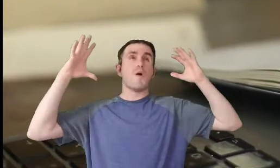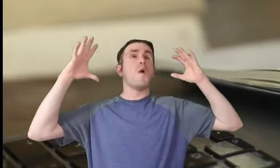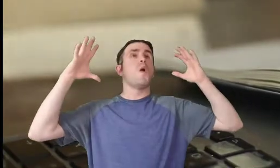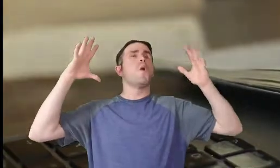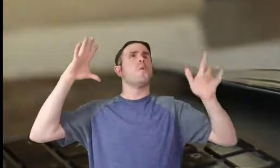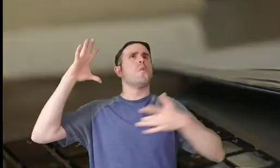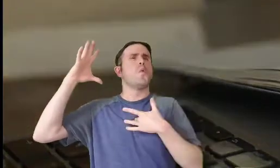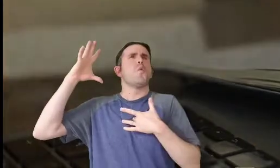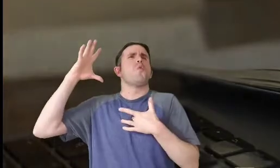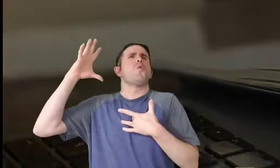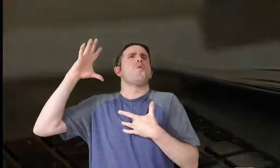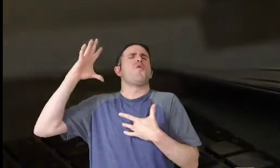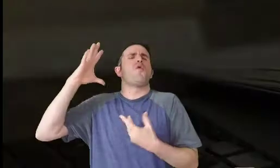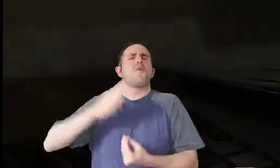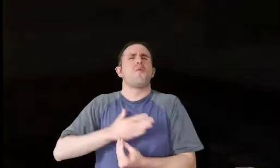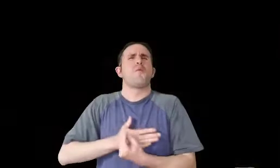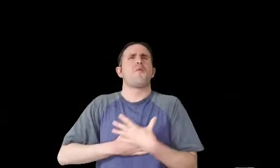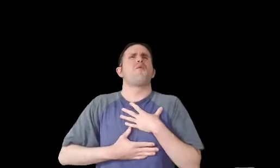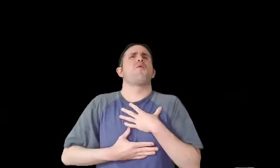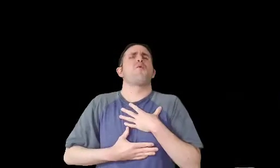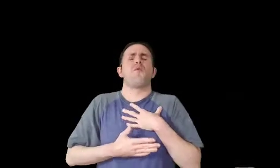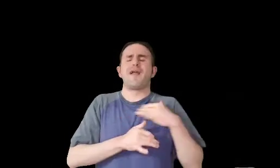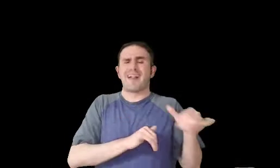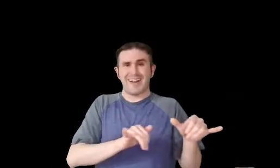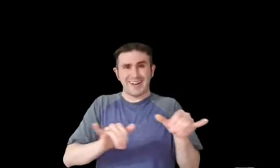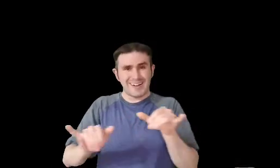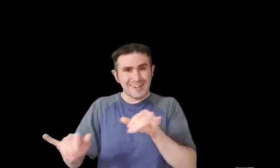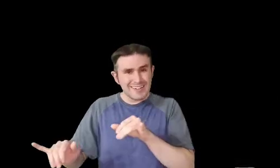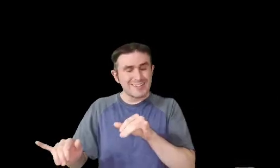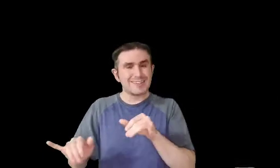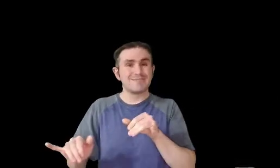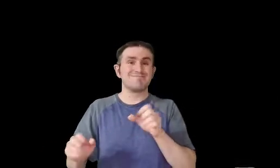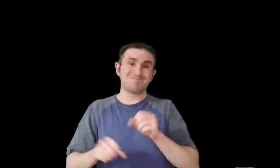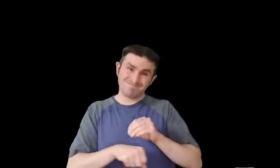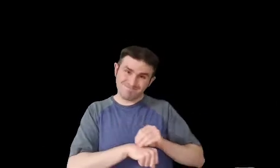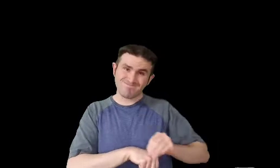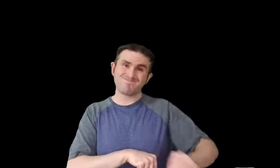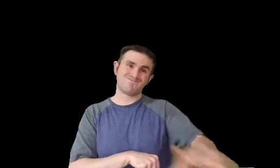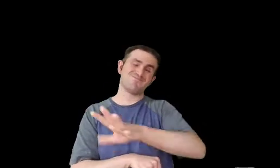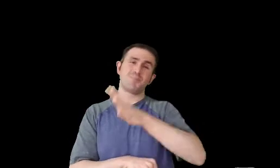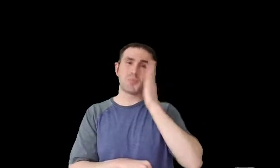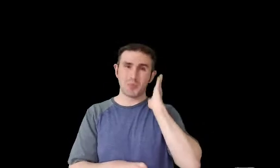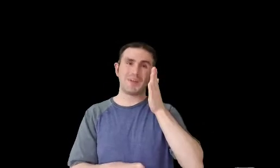and convey the same ideas, the moods, the feelings... they affect that person,